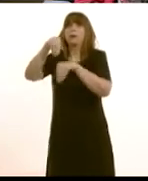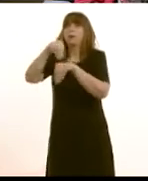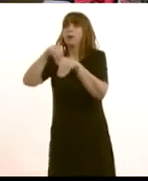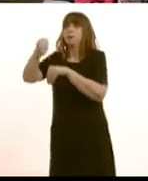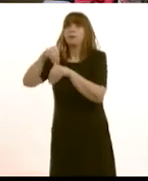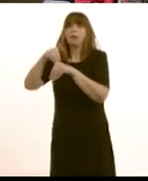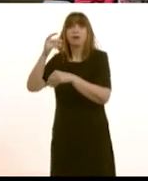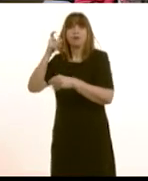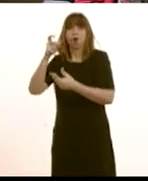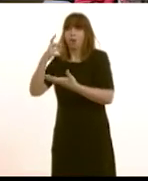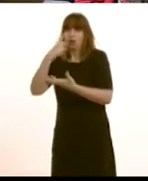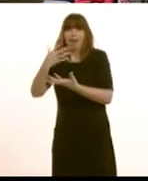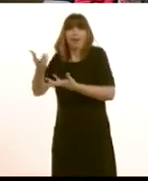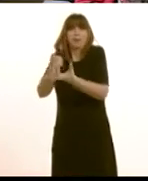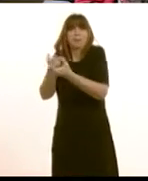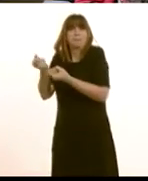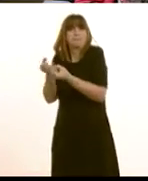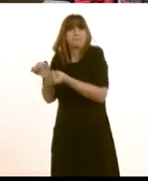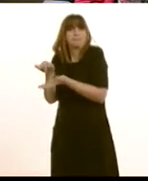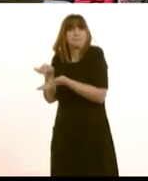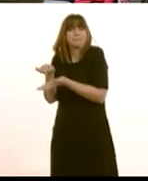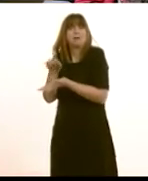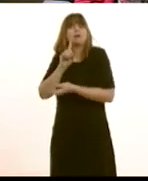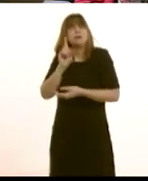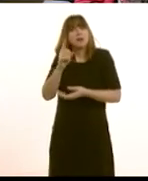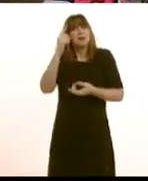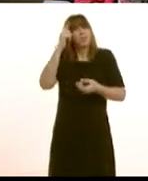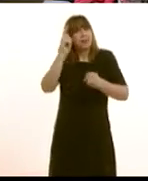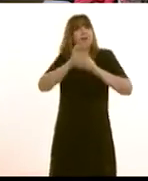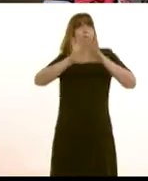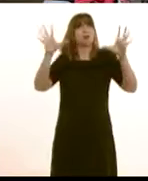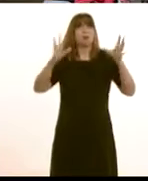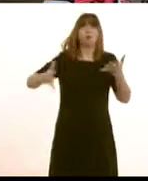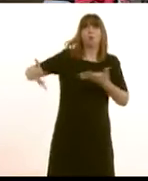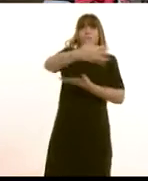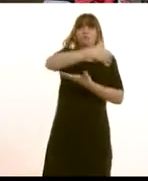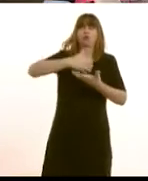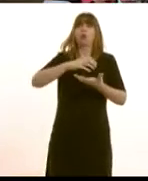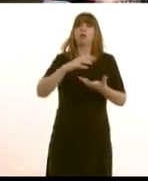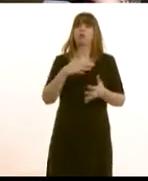to them, of course, but, nevertheless, I think it has to be put in the context of what their overall income is. Leanne Wood: Iím staggered that youíve made